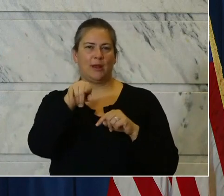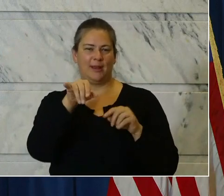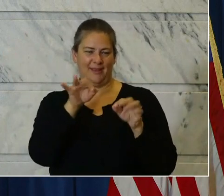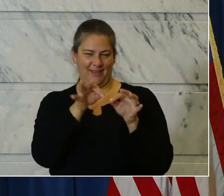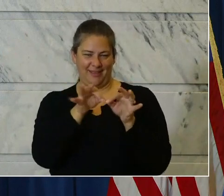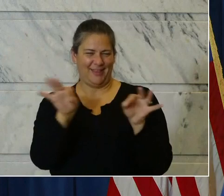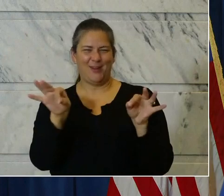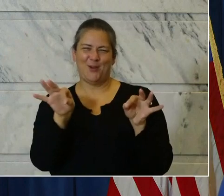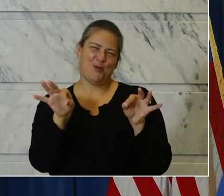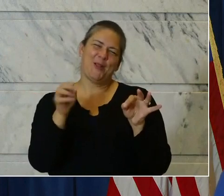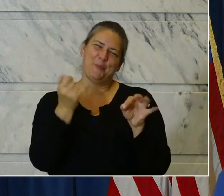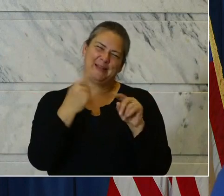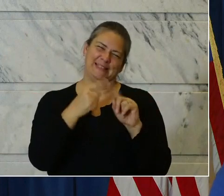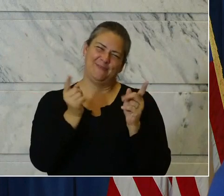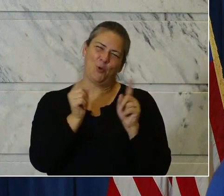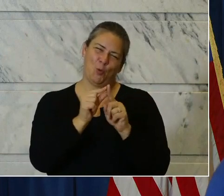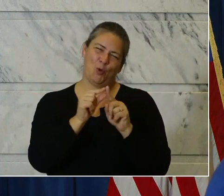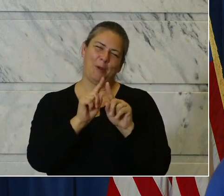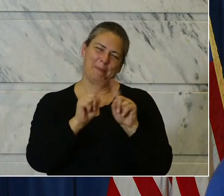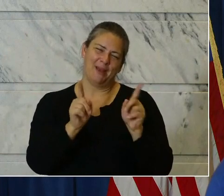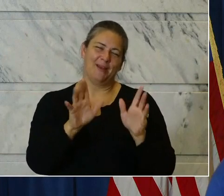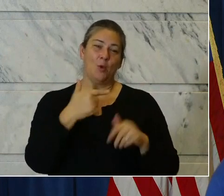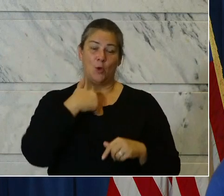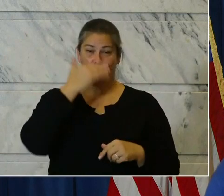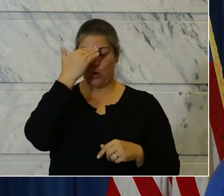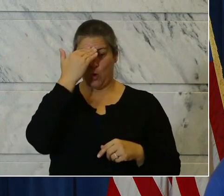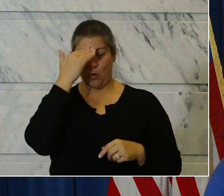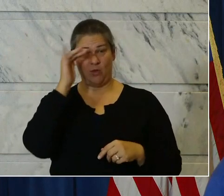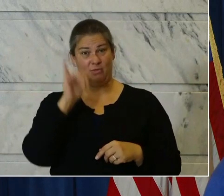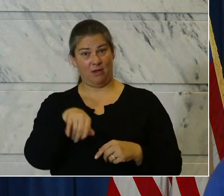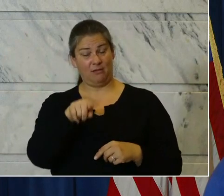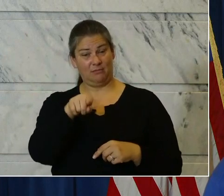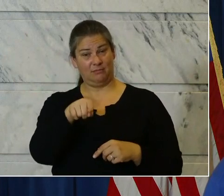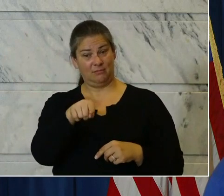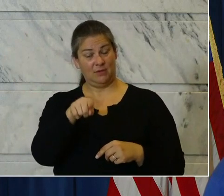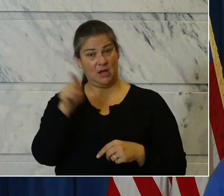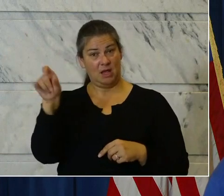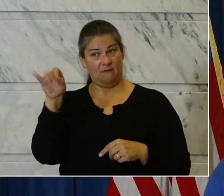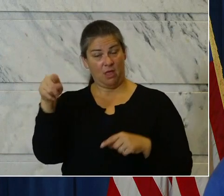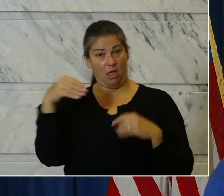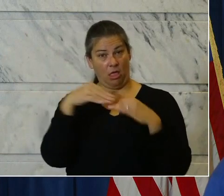THAT. IT SAYS IN SLIGHTLY DIFFERENT WORDS BUT THAT DID WE